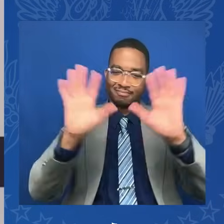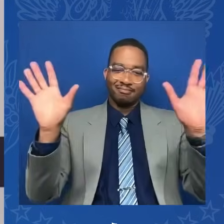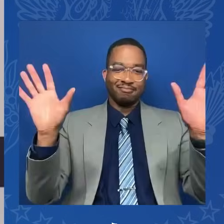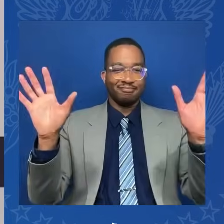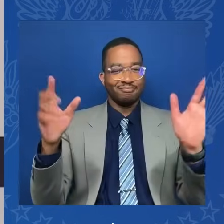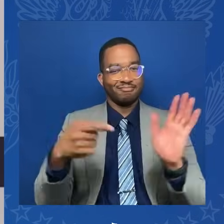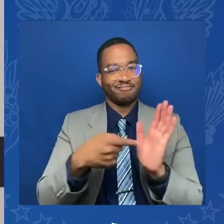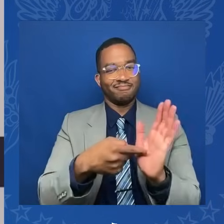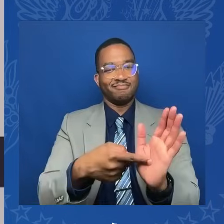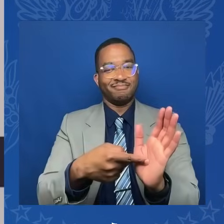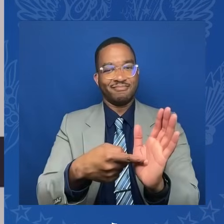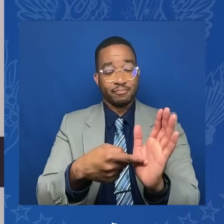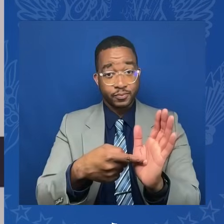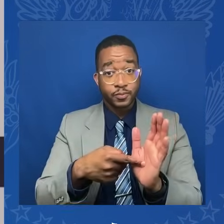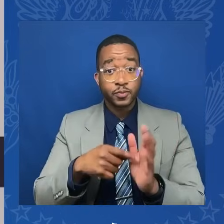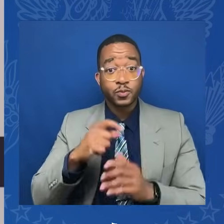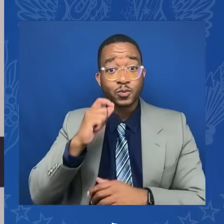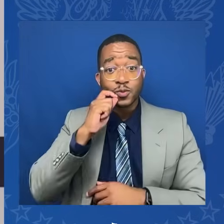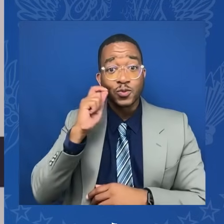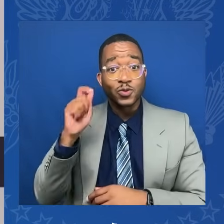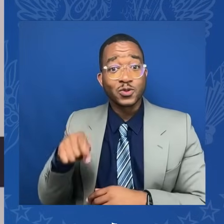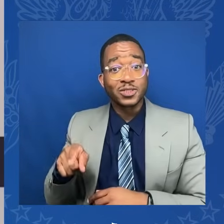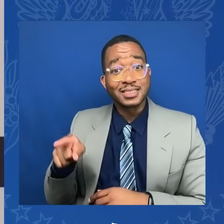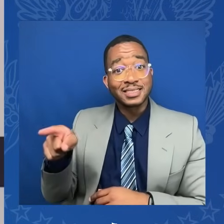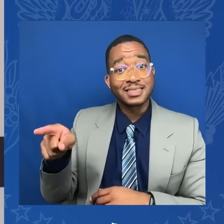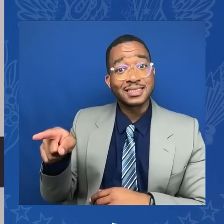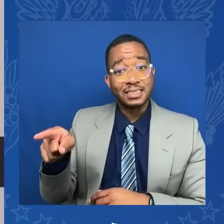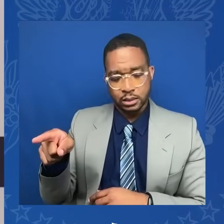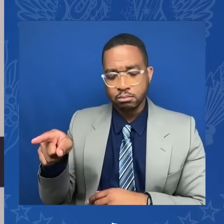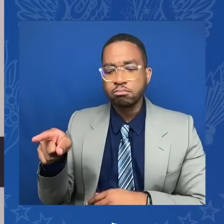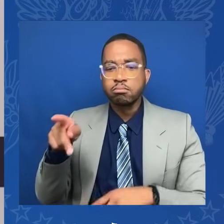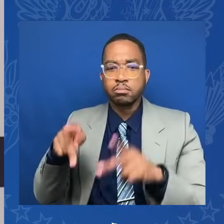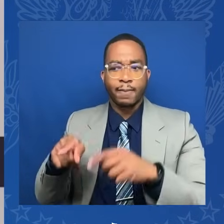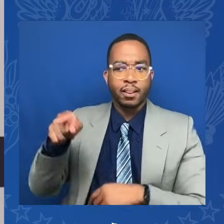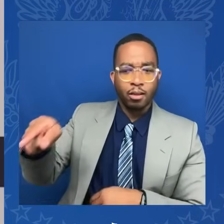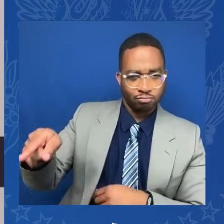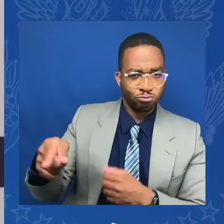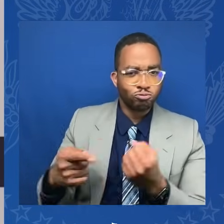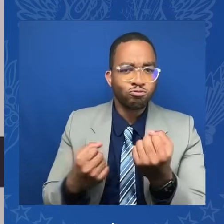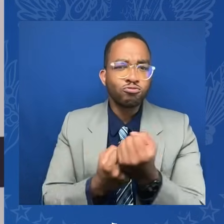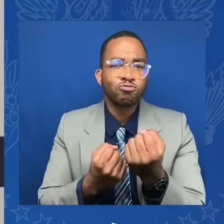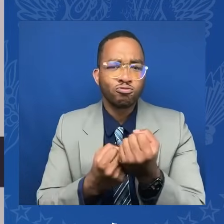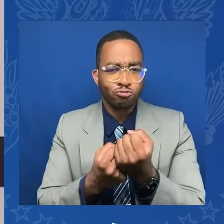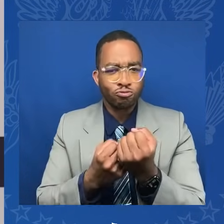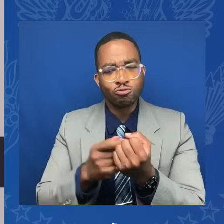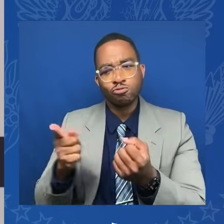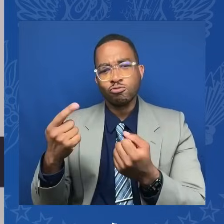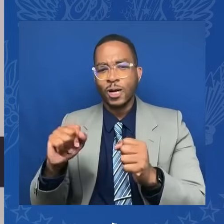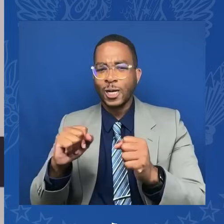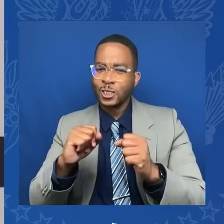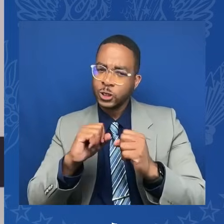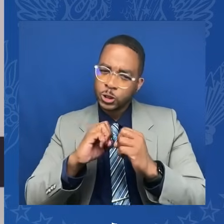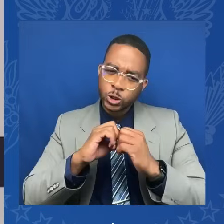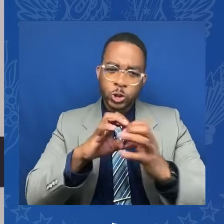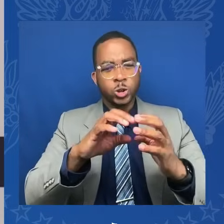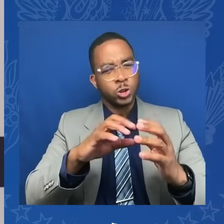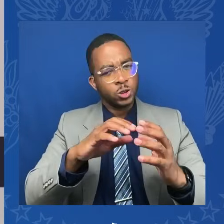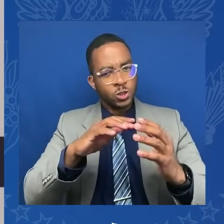are standing with the Ukrainian people as they fight off Putin's brutal aggression. And yesterday, I announced $225 million